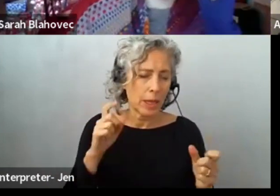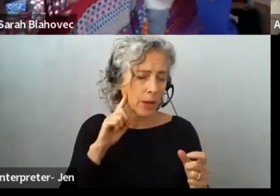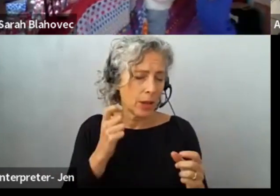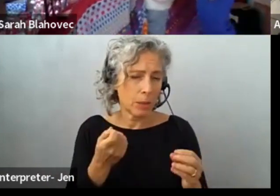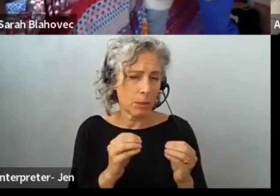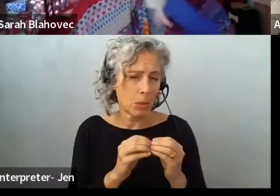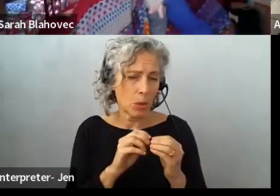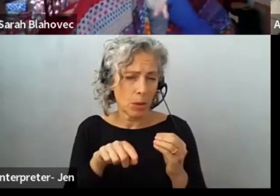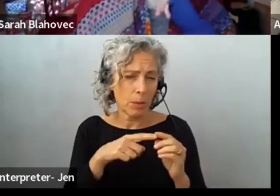perspective.